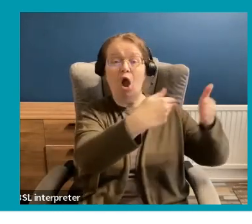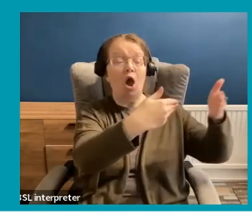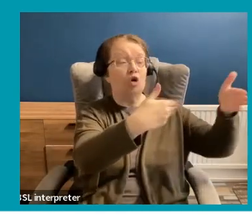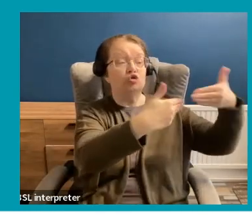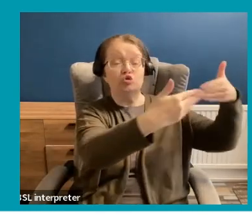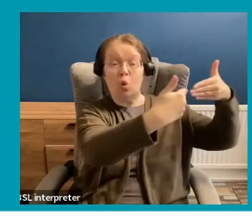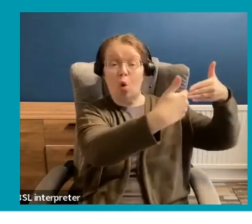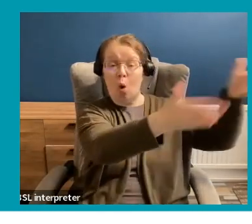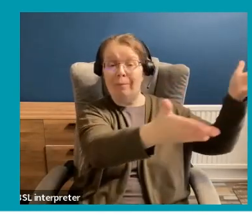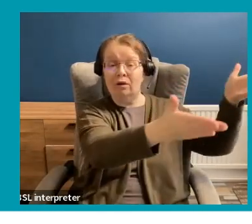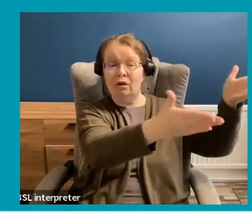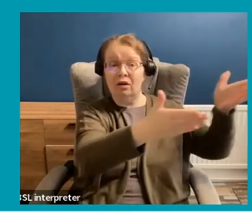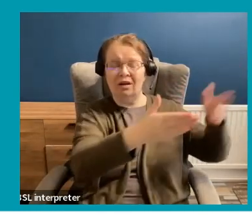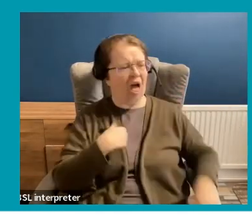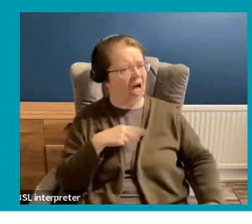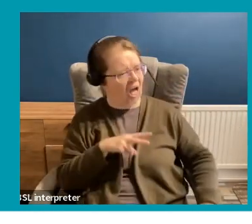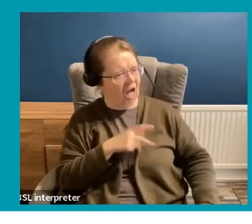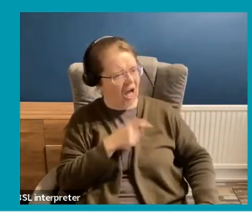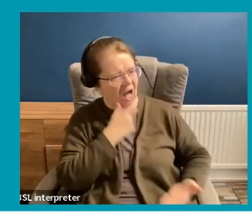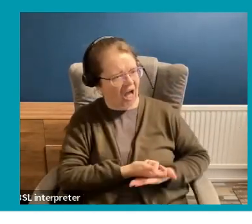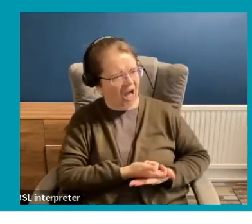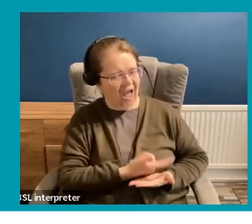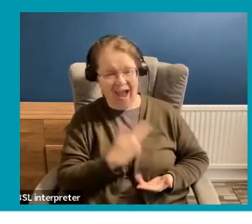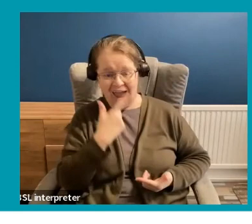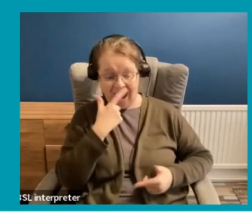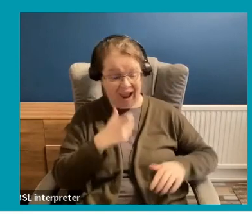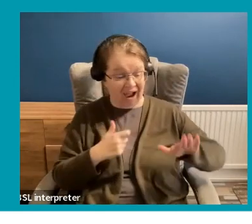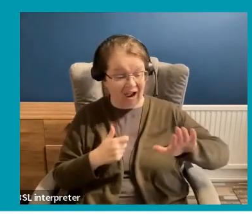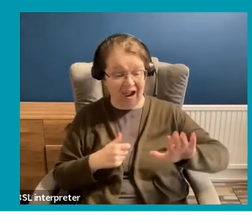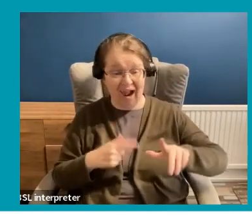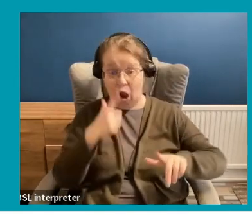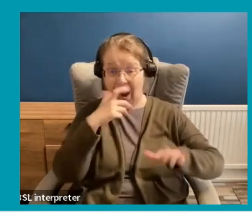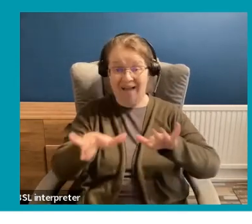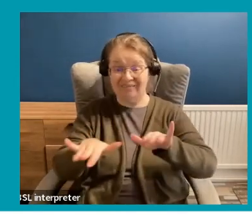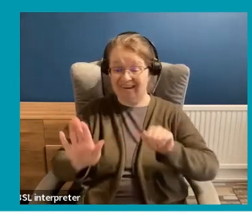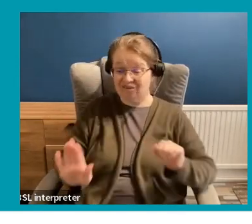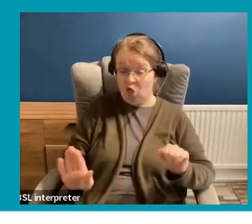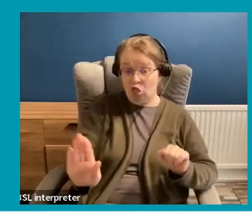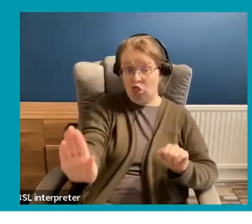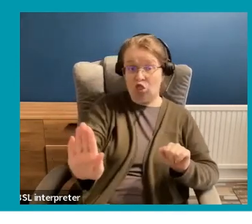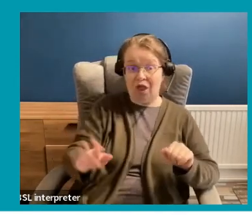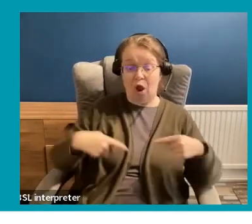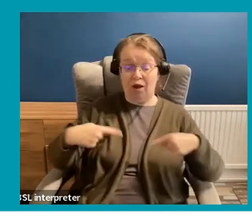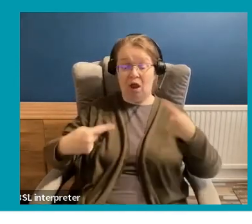I thought that is really good I could push the post with my feet on my wheelchair but rest